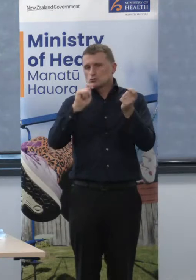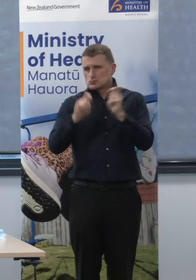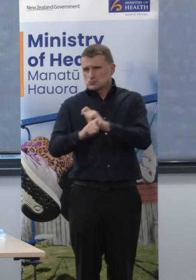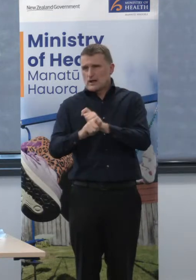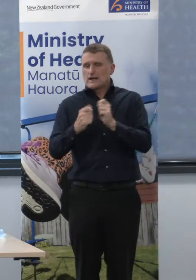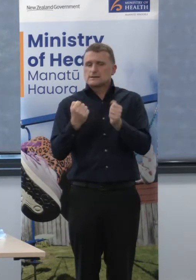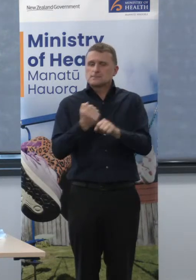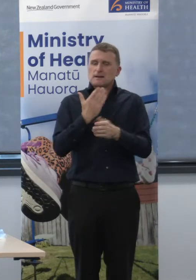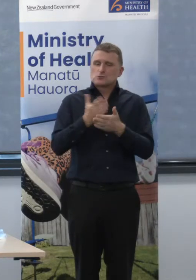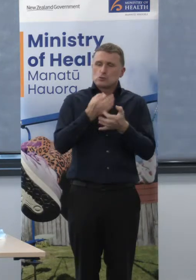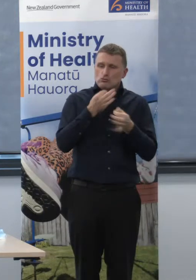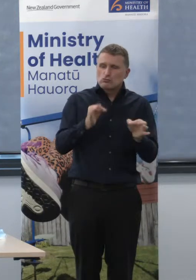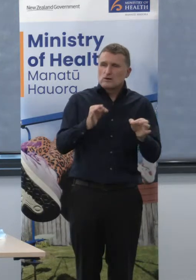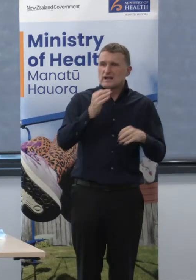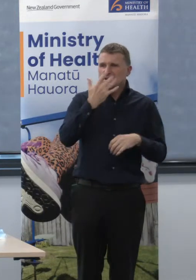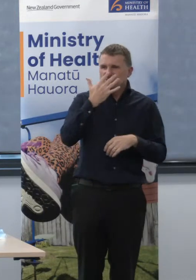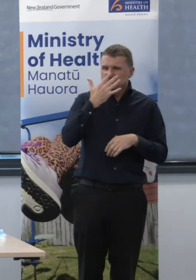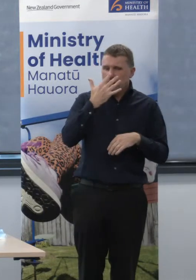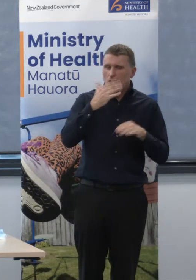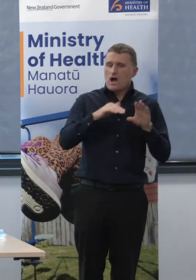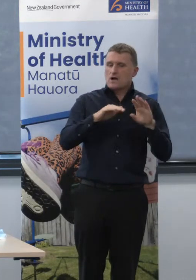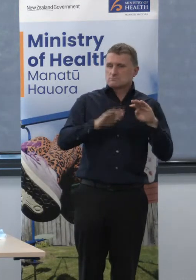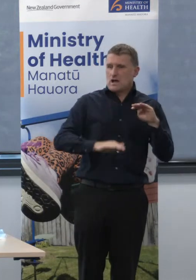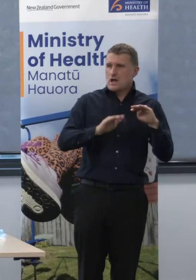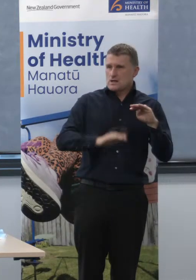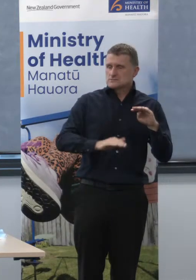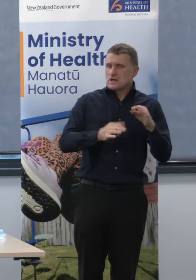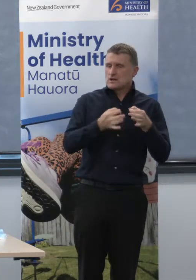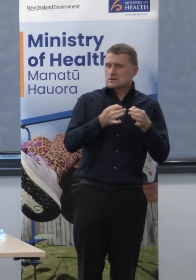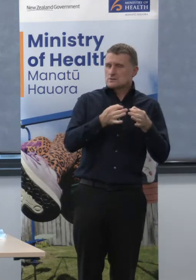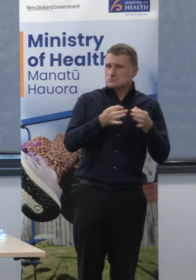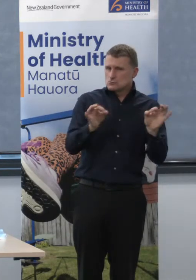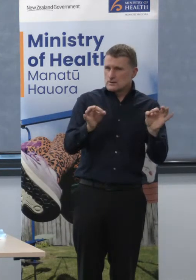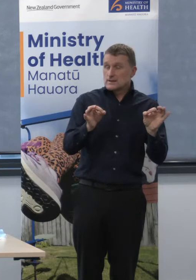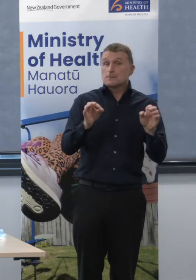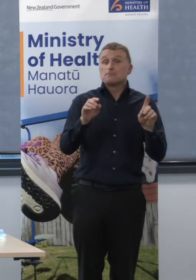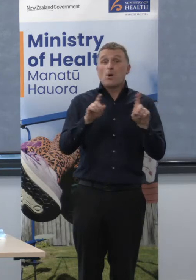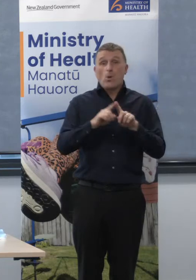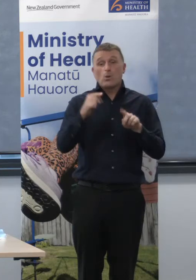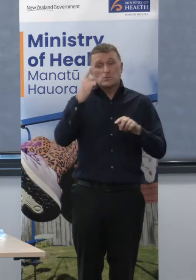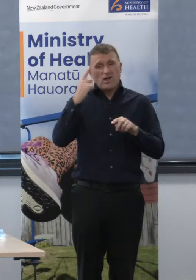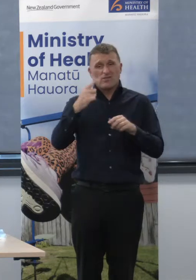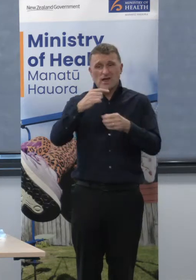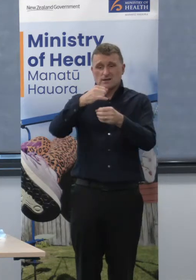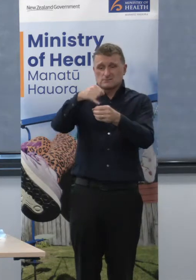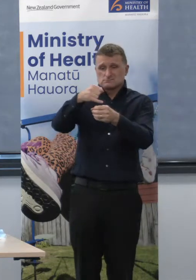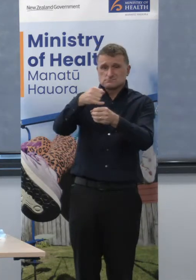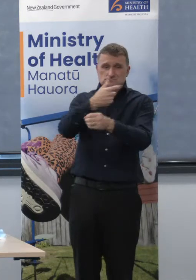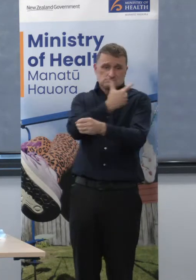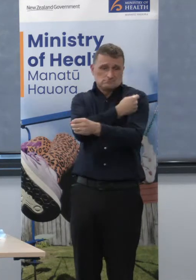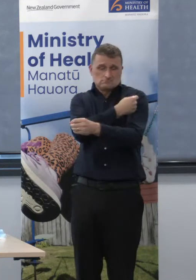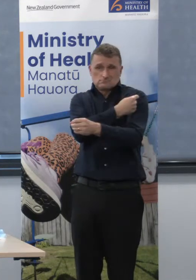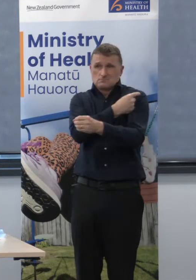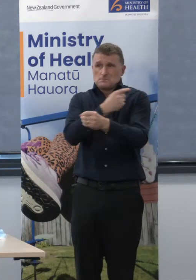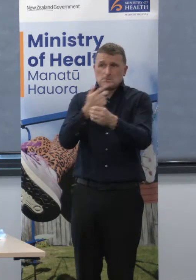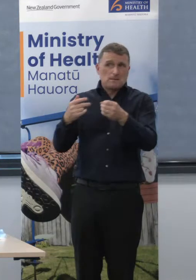making it available for those under five. I'm not sure the exact reason,